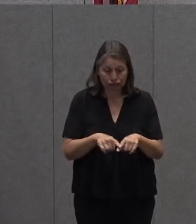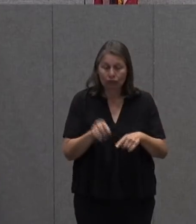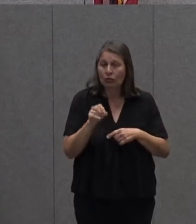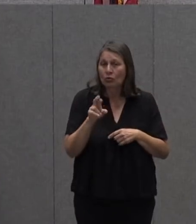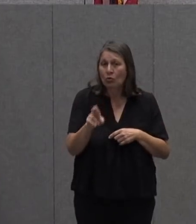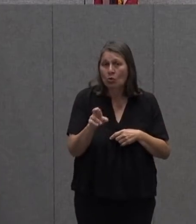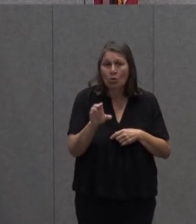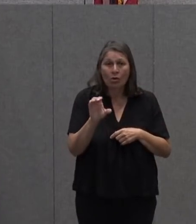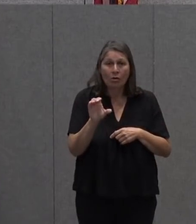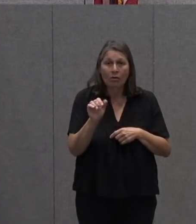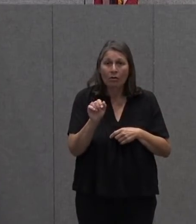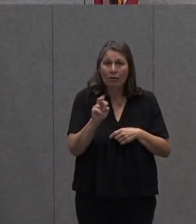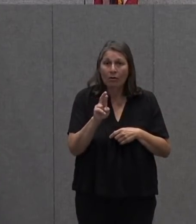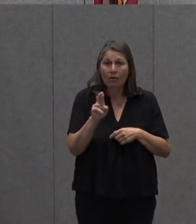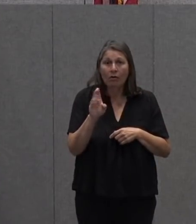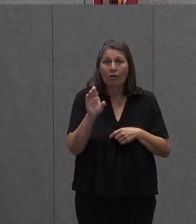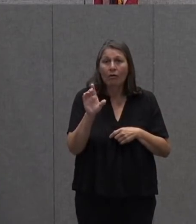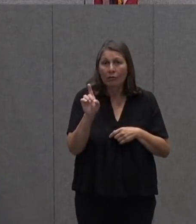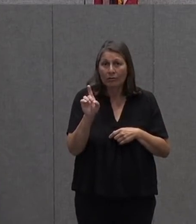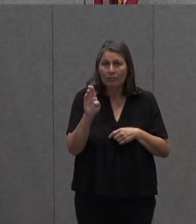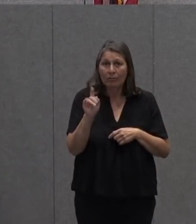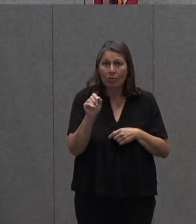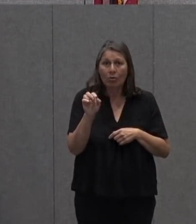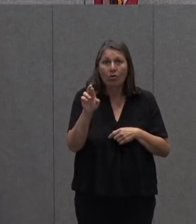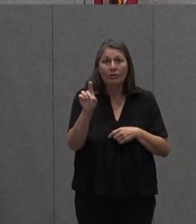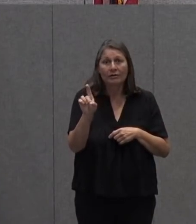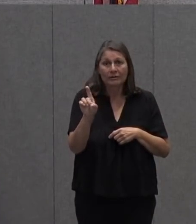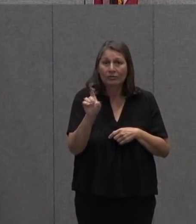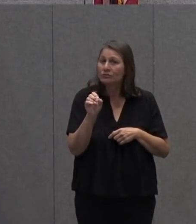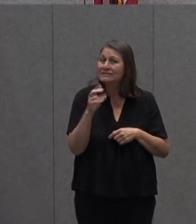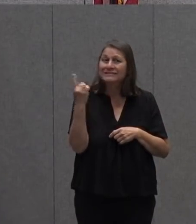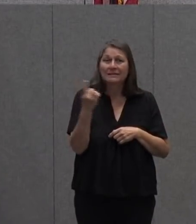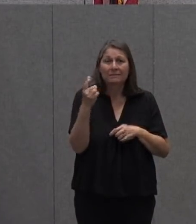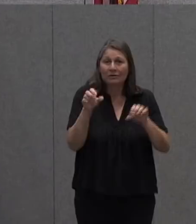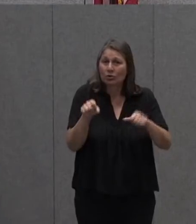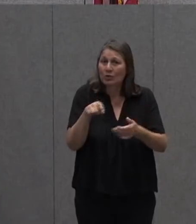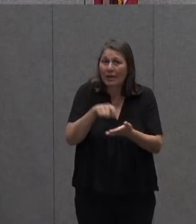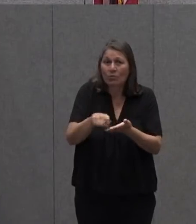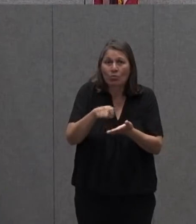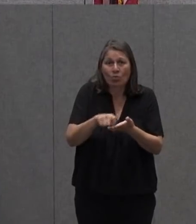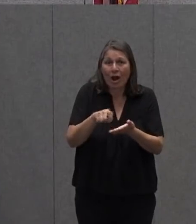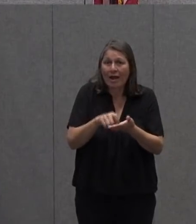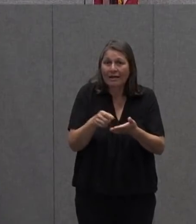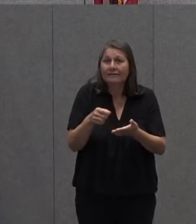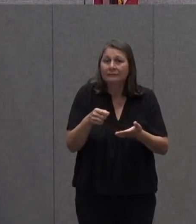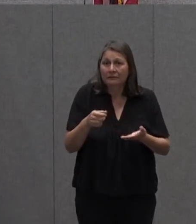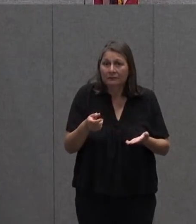Something you can write on and something to write with. I have a marker because that's gonna show up best